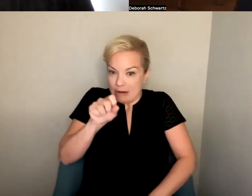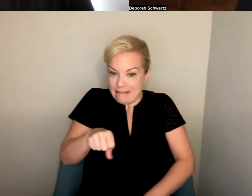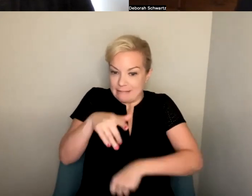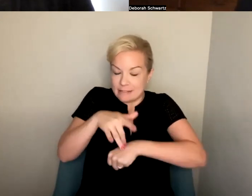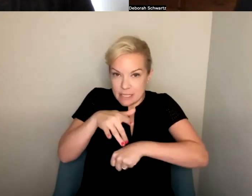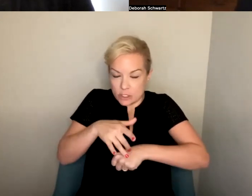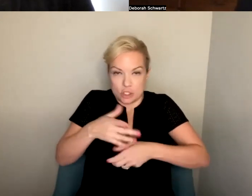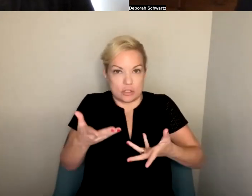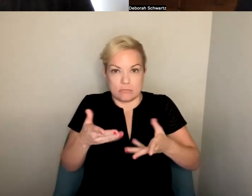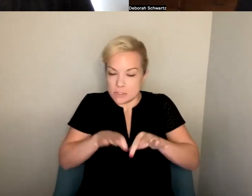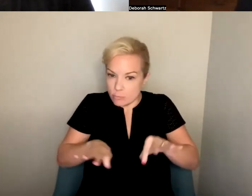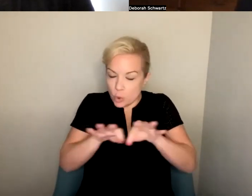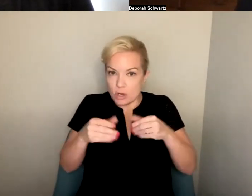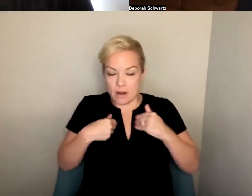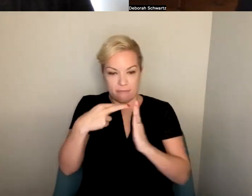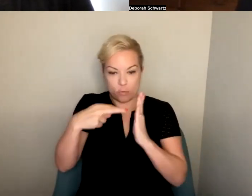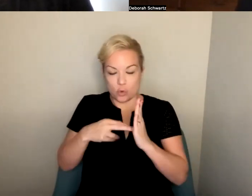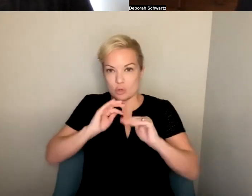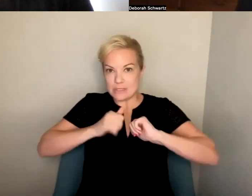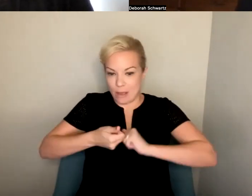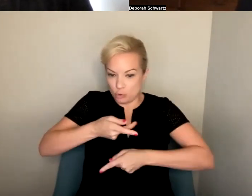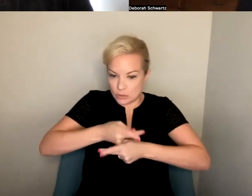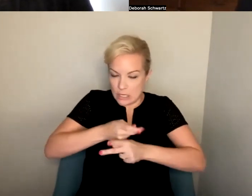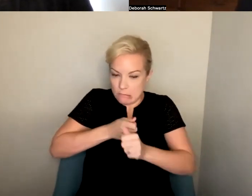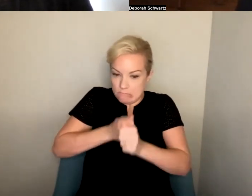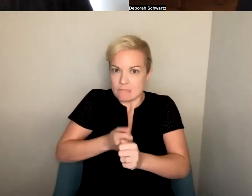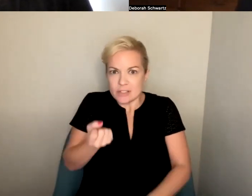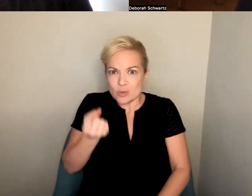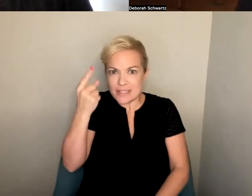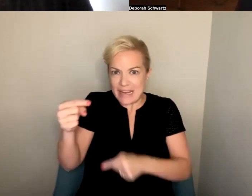and there's even an understanding that, because they date back to Creation representing one of